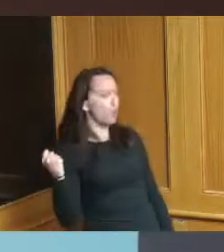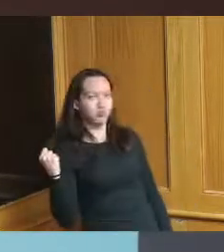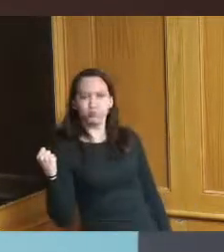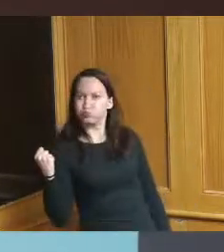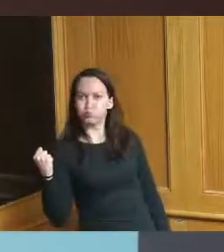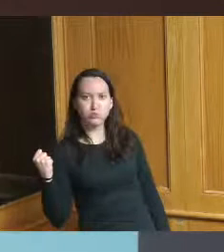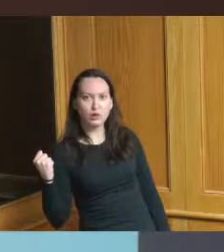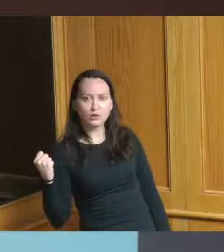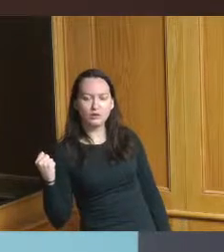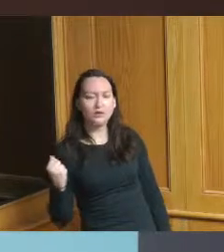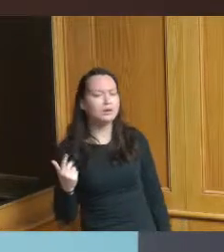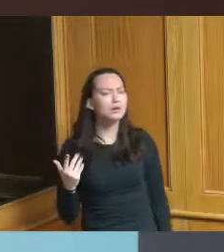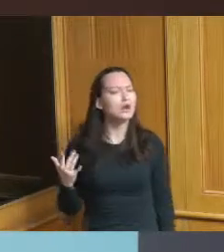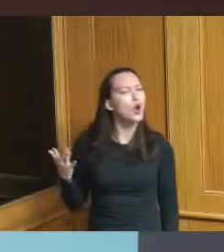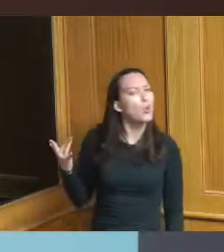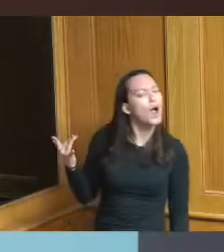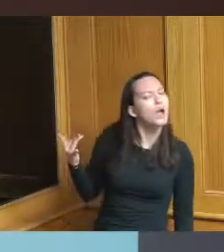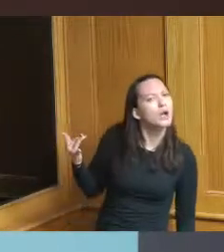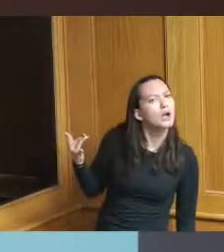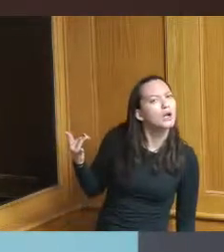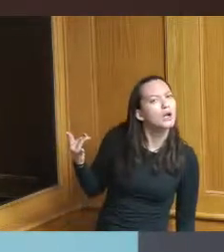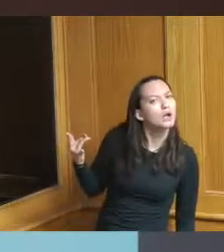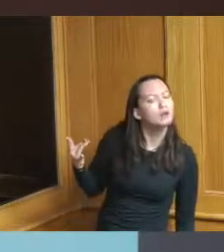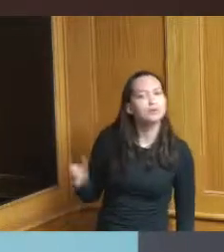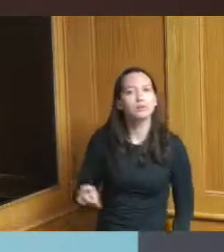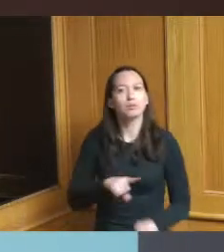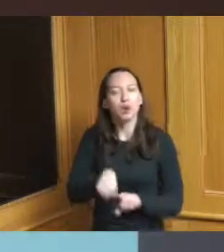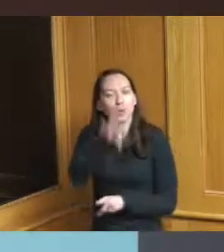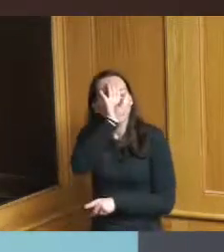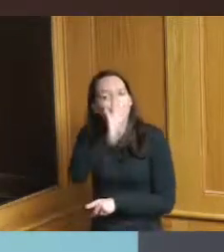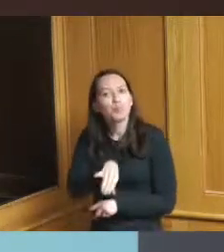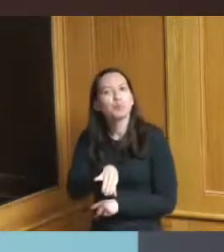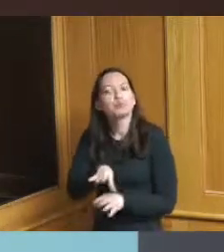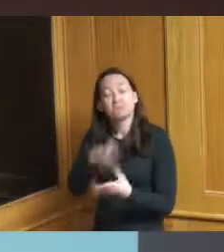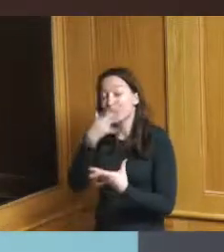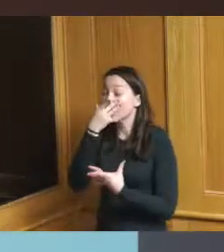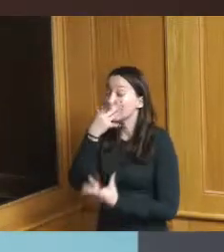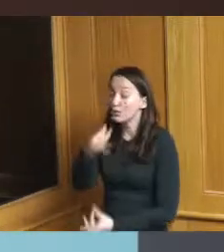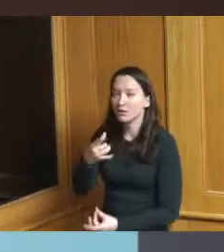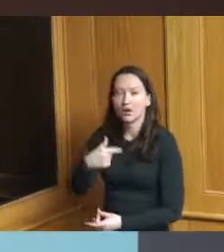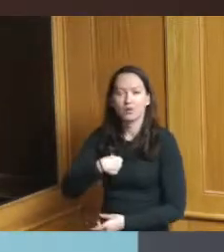we'll go through the wise in a minute but you know it's it's interesting so I'm I'm sure at